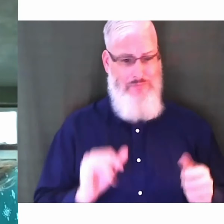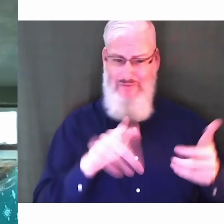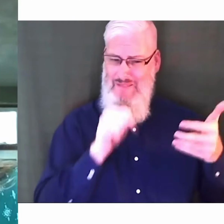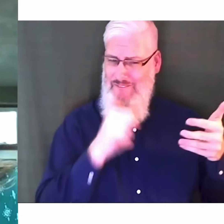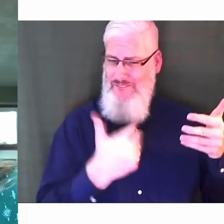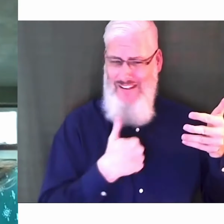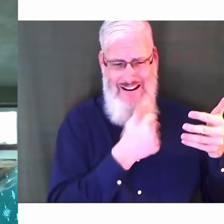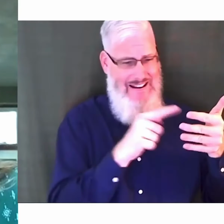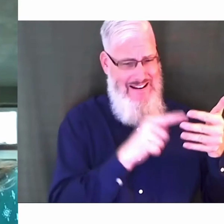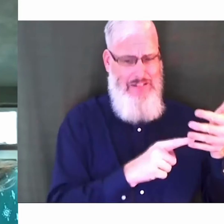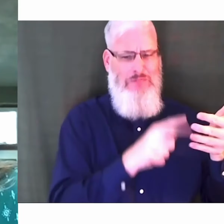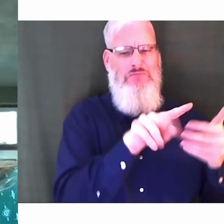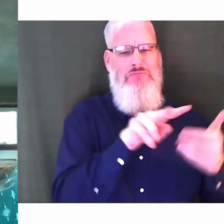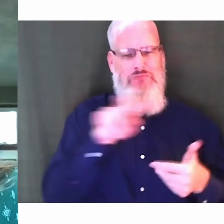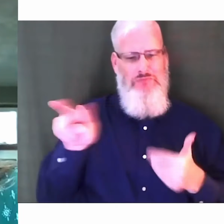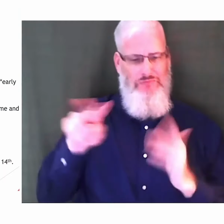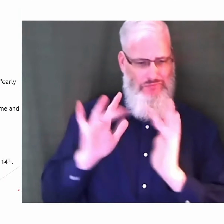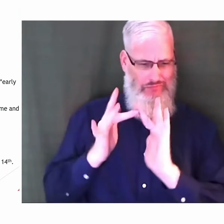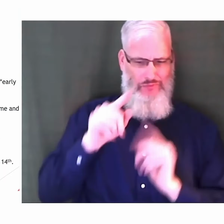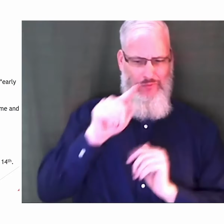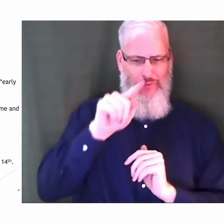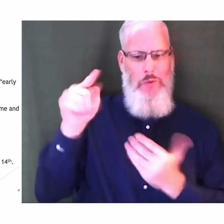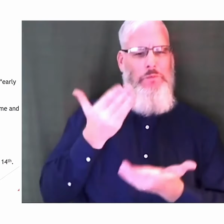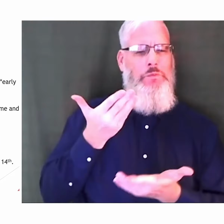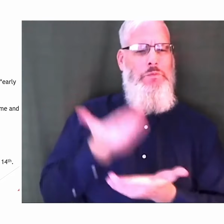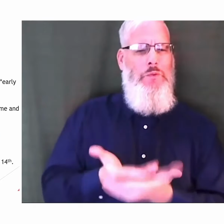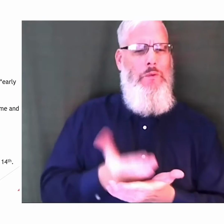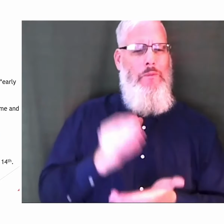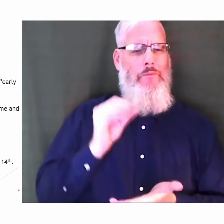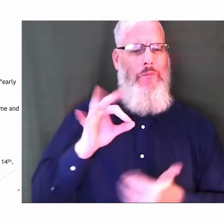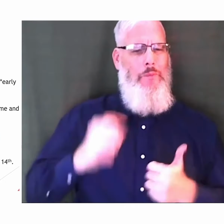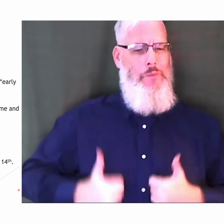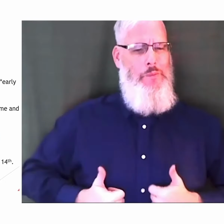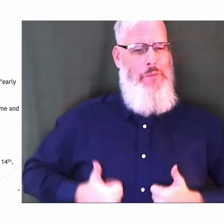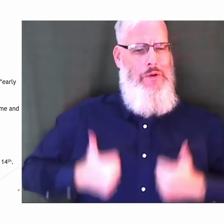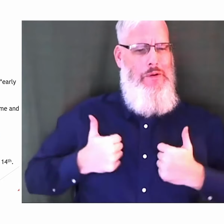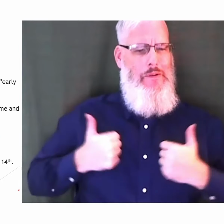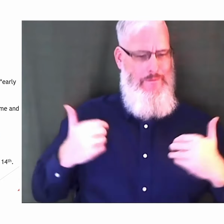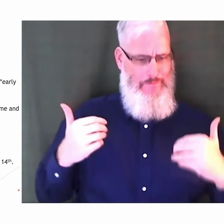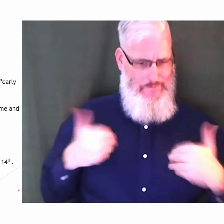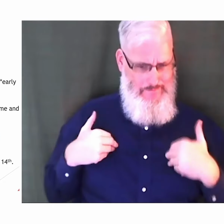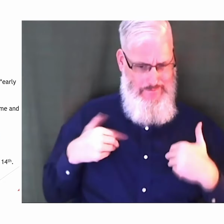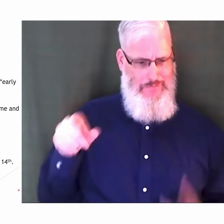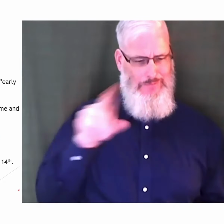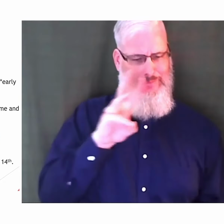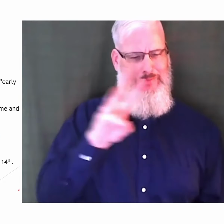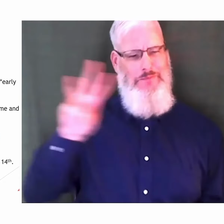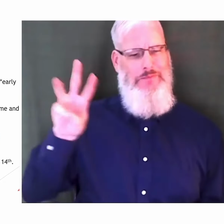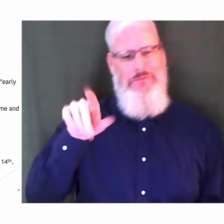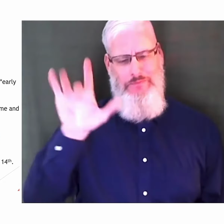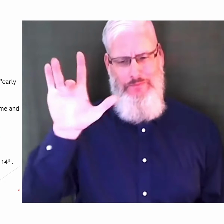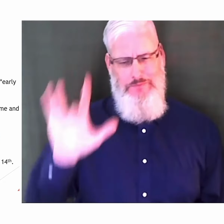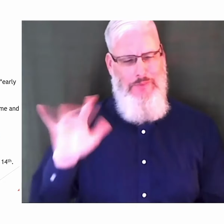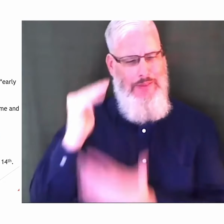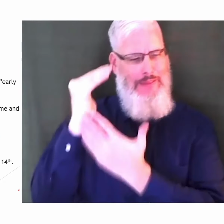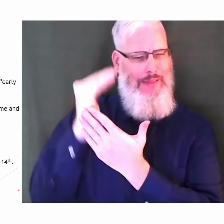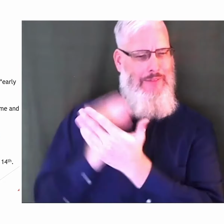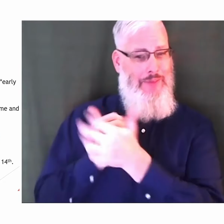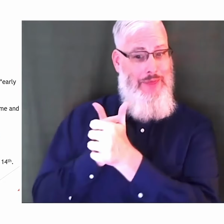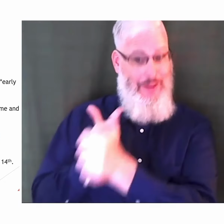A list of acceptable documents can be found on www.myvote.wi.gov/ProofofResidence.